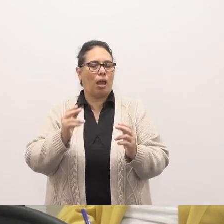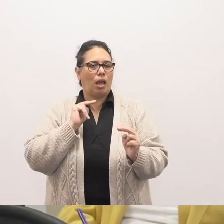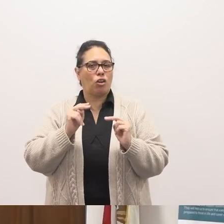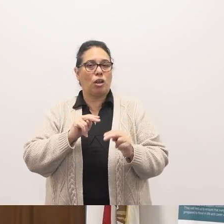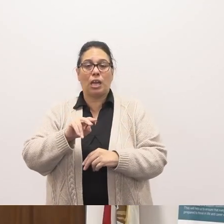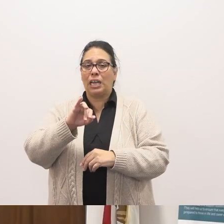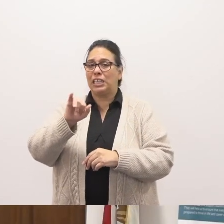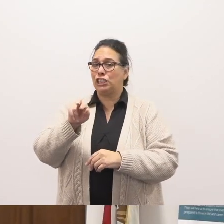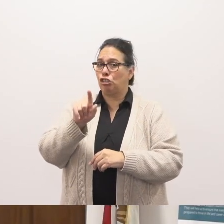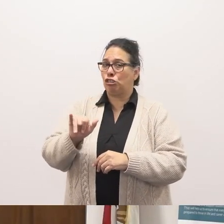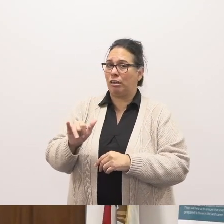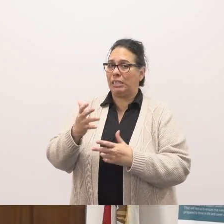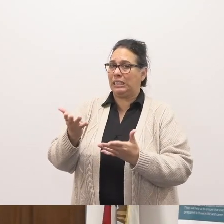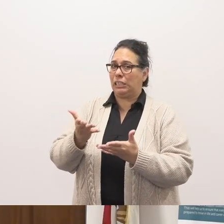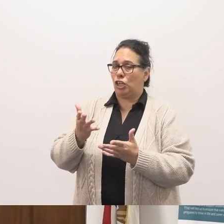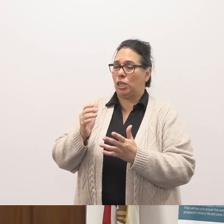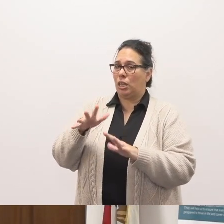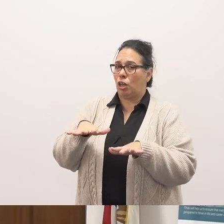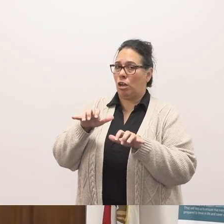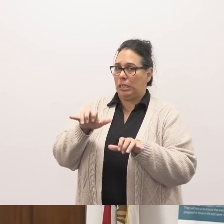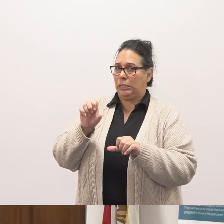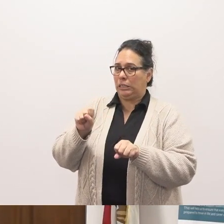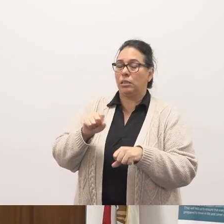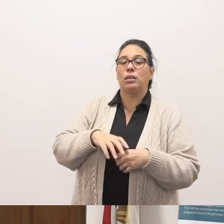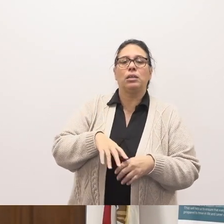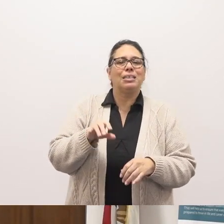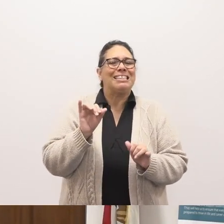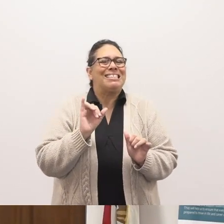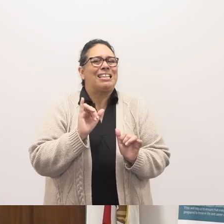And then it will be a similar but different process